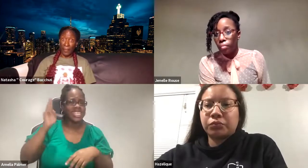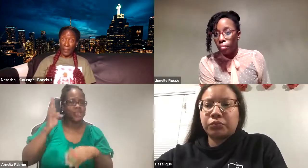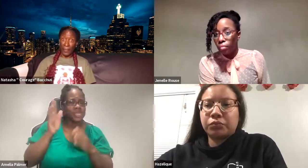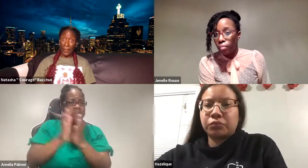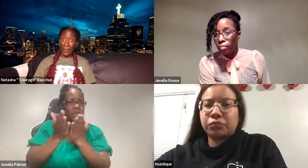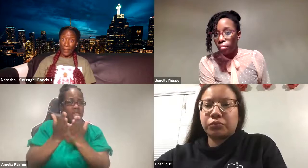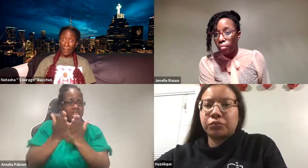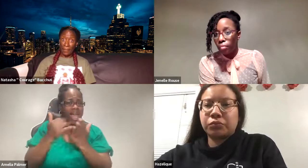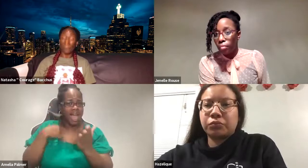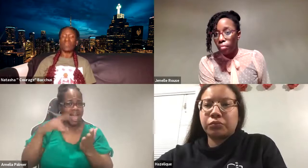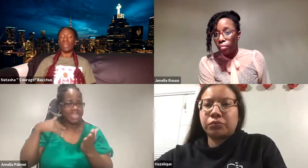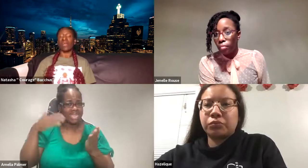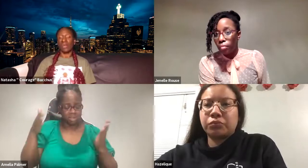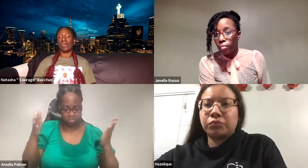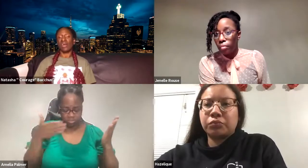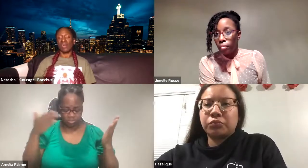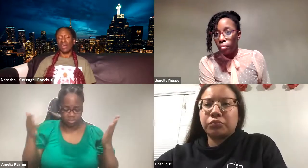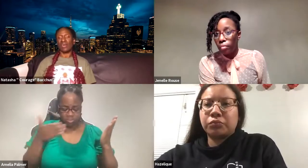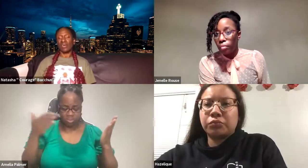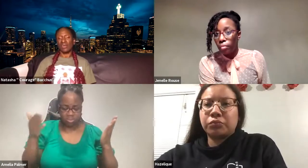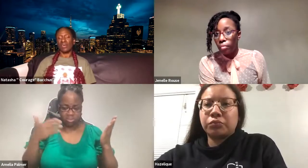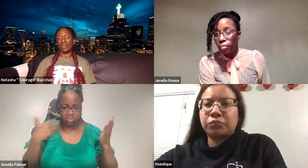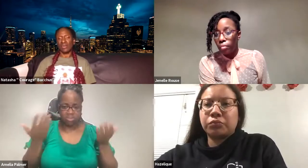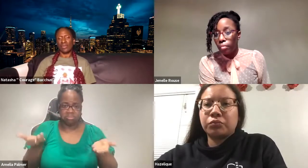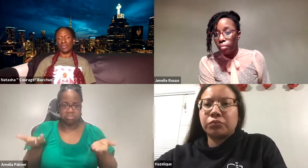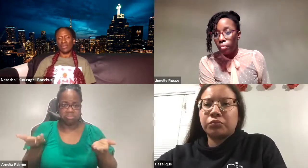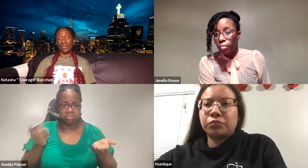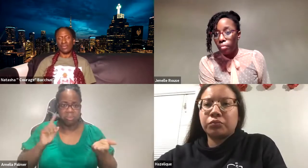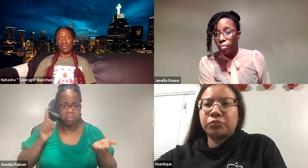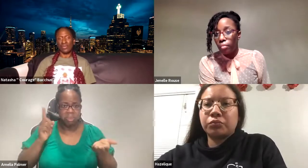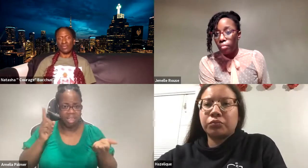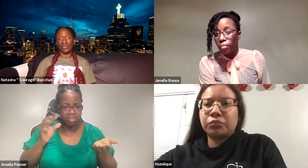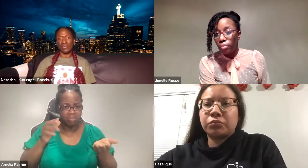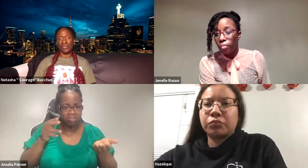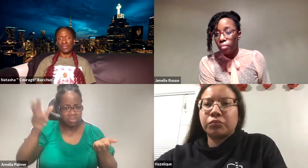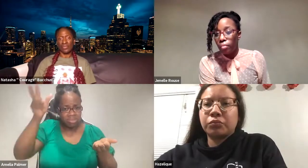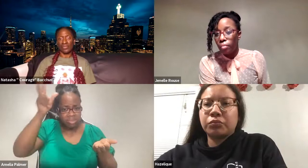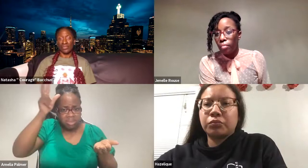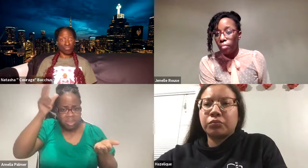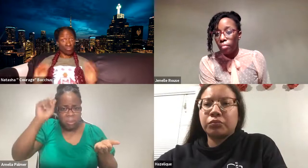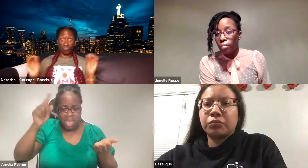writing about them. when i'm reading history books and i don't see discussions of my language